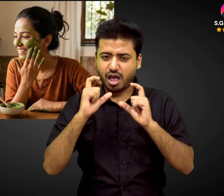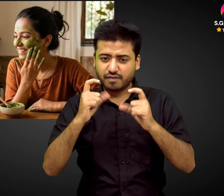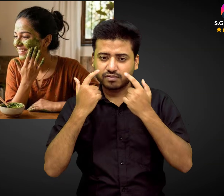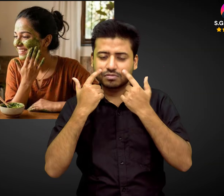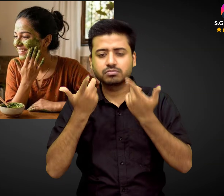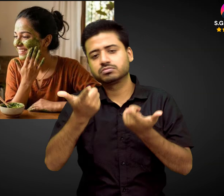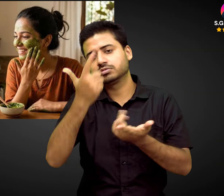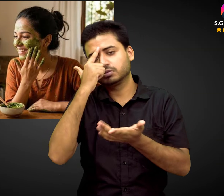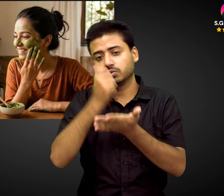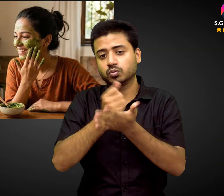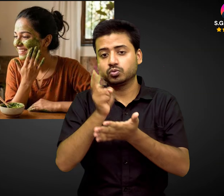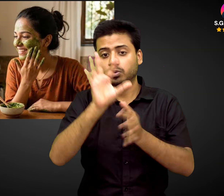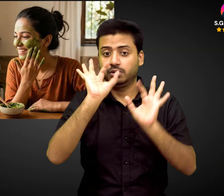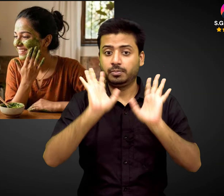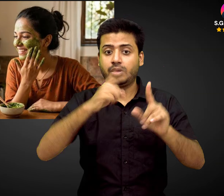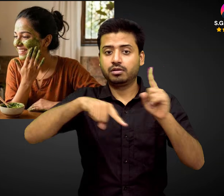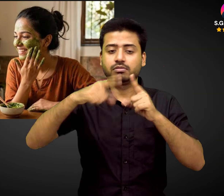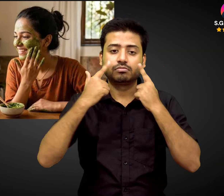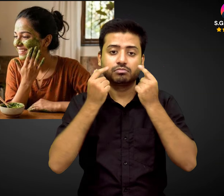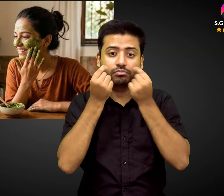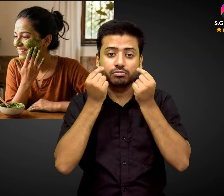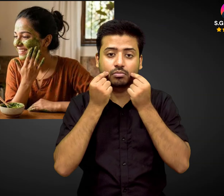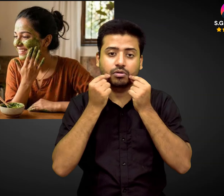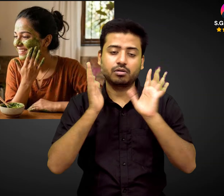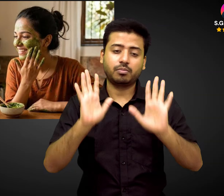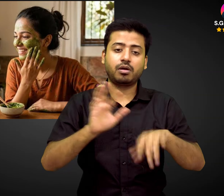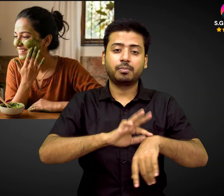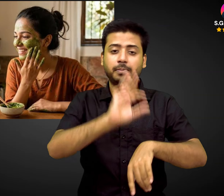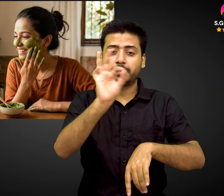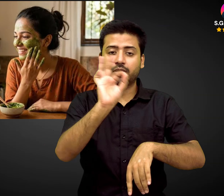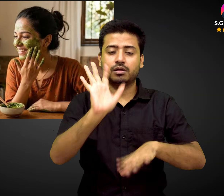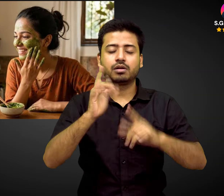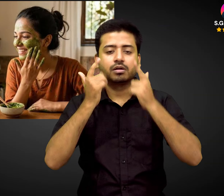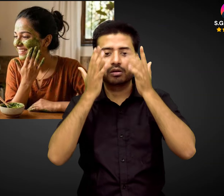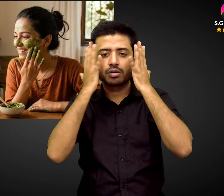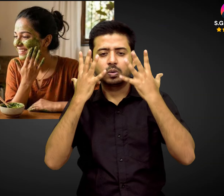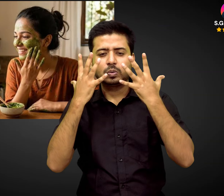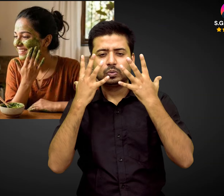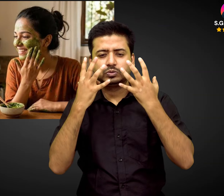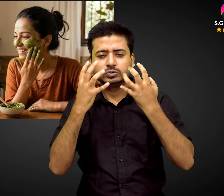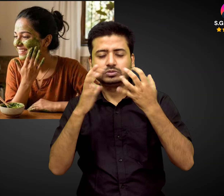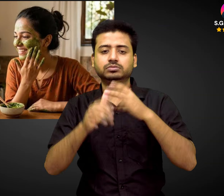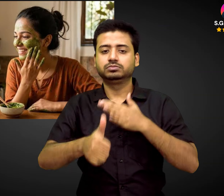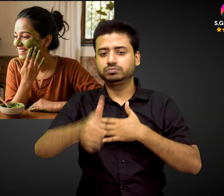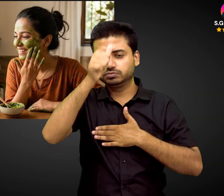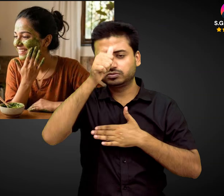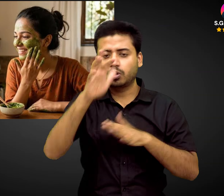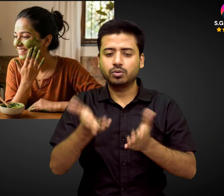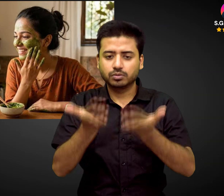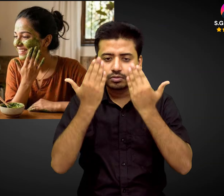resulting in a smooth, evenly distributed, and highly spreadable paste free of any dry, powdery